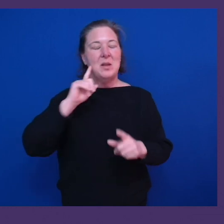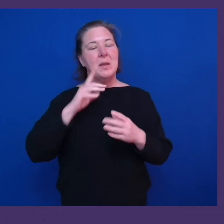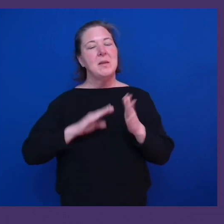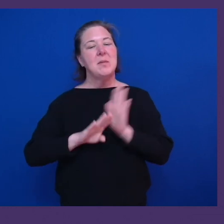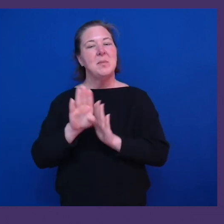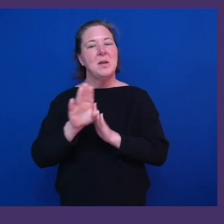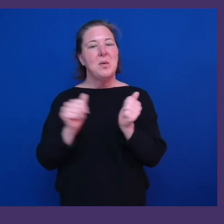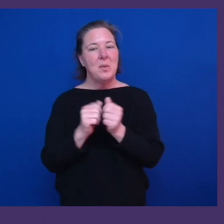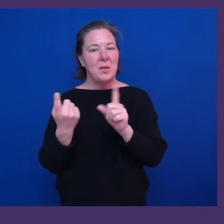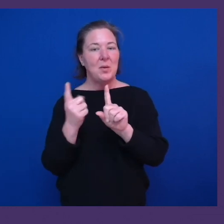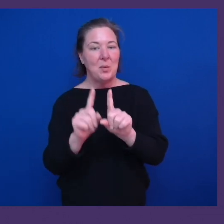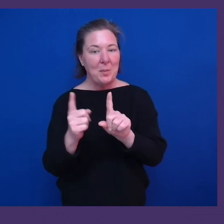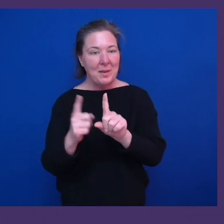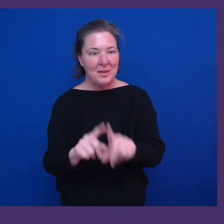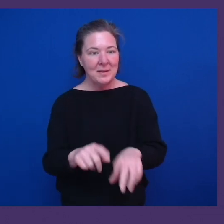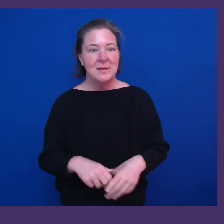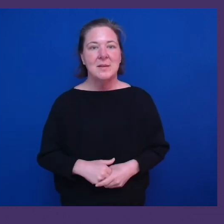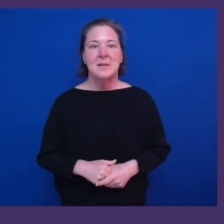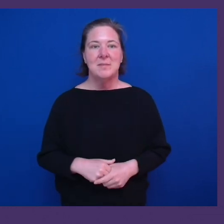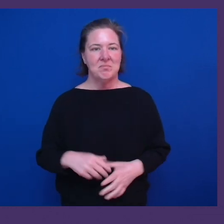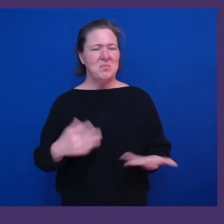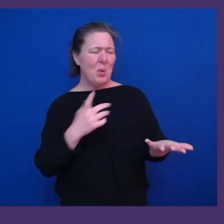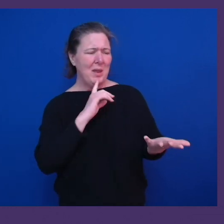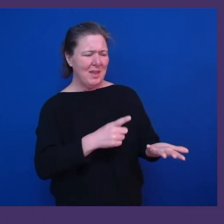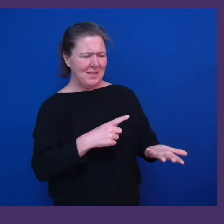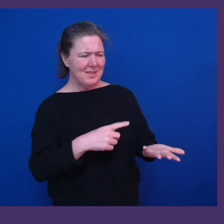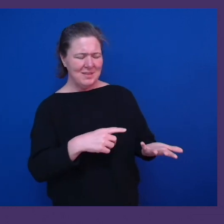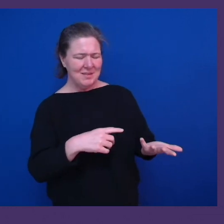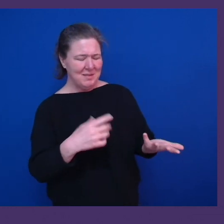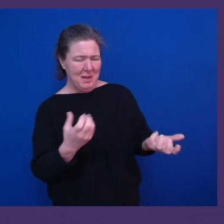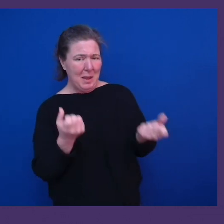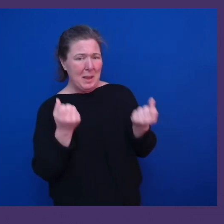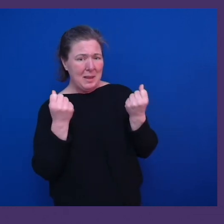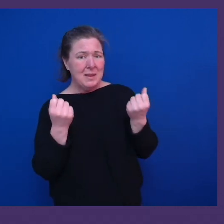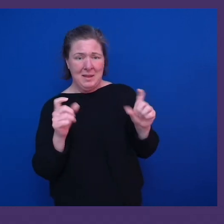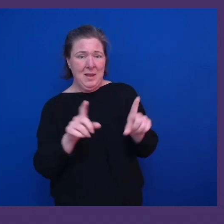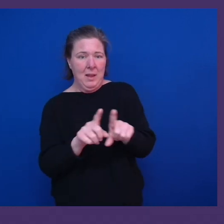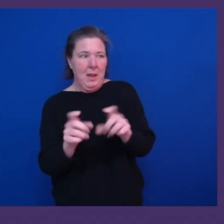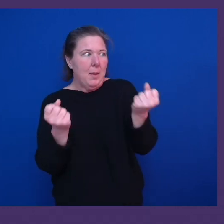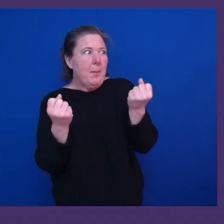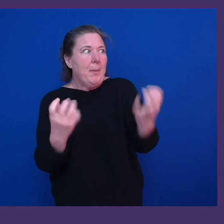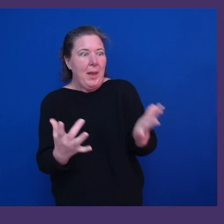And I think, like many technological trends, generative AI is evolving rapidly.